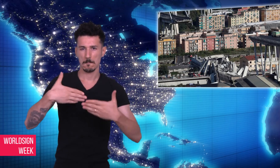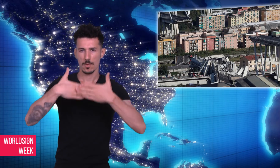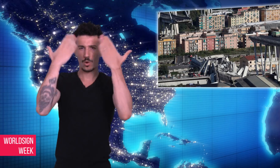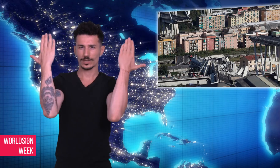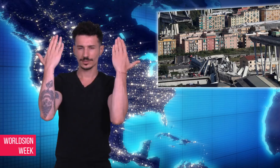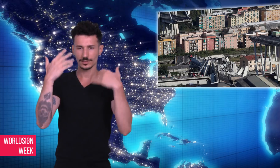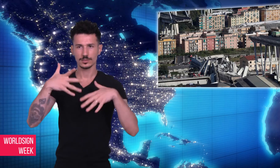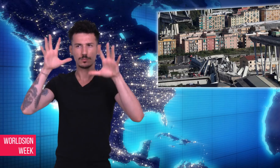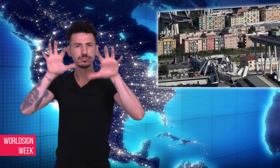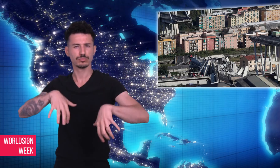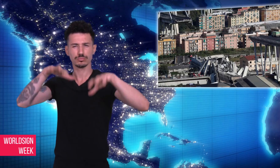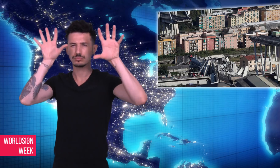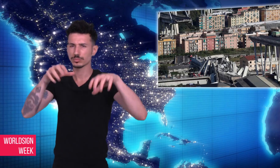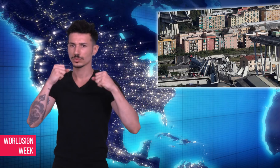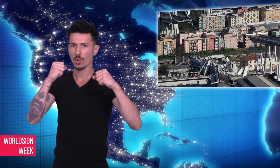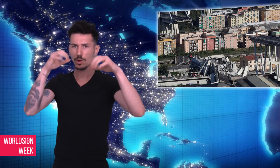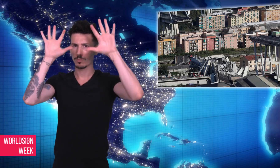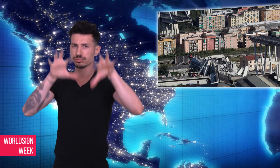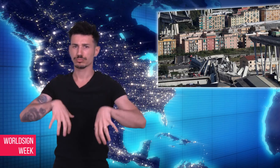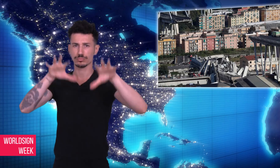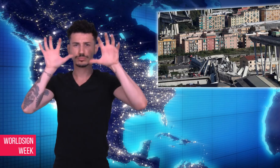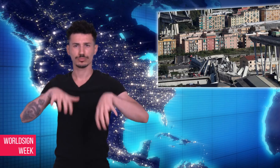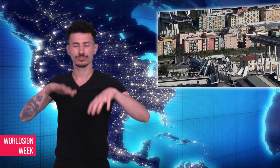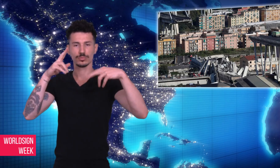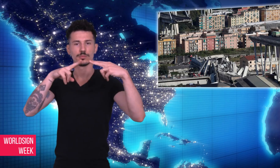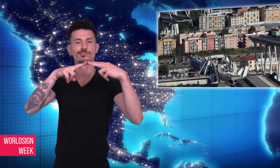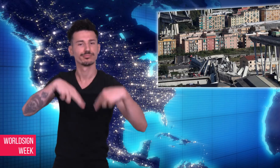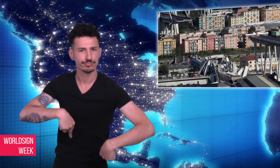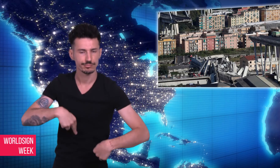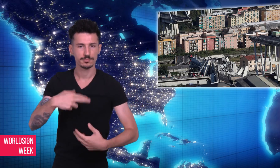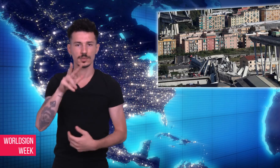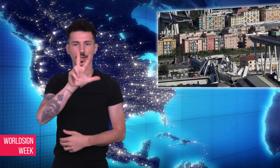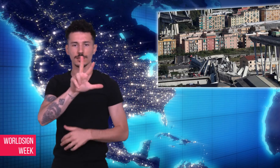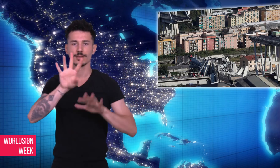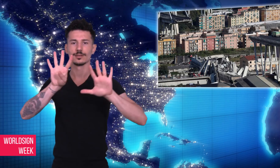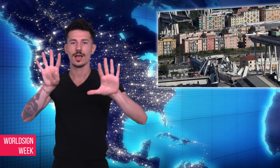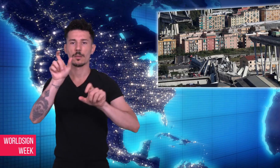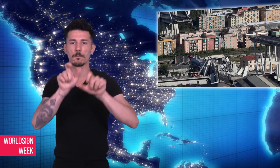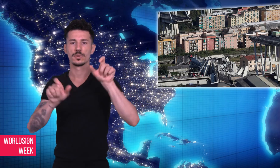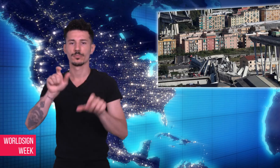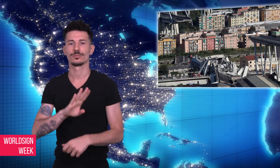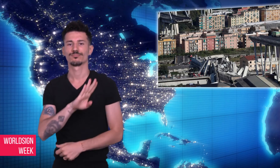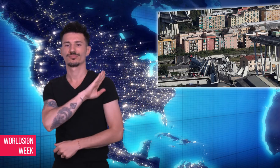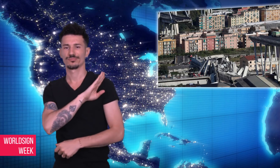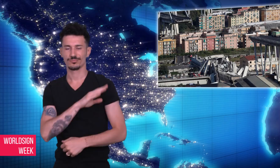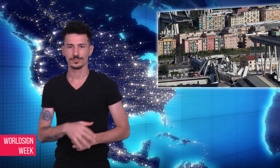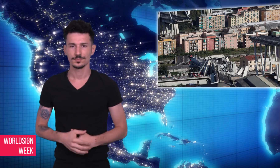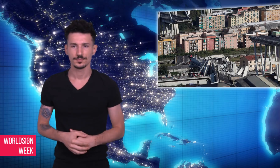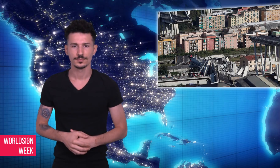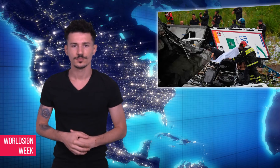during heavy rain, with 39 deaths to date. This major bridge link the